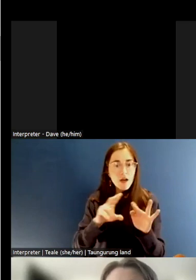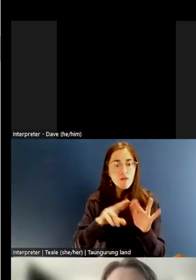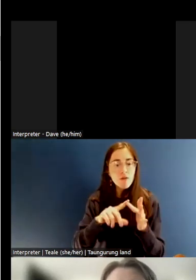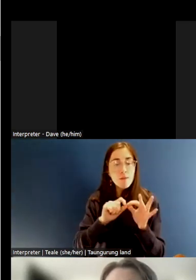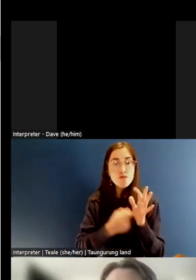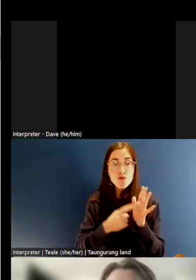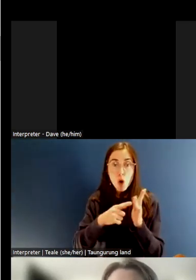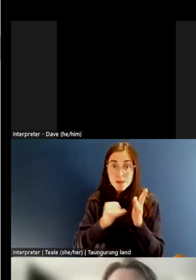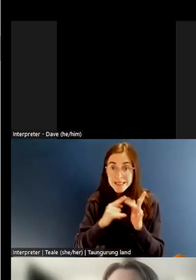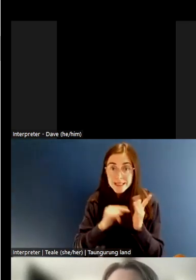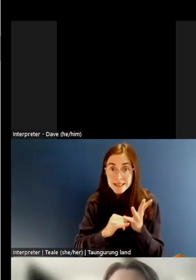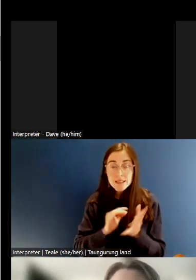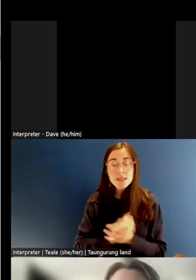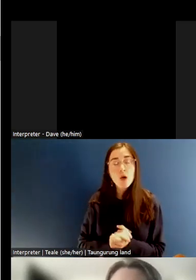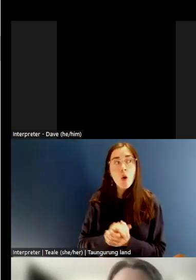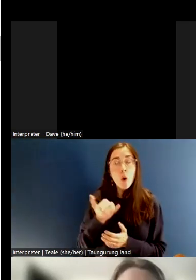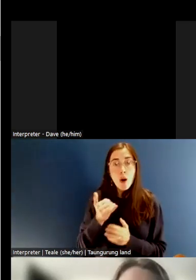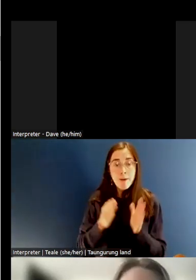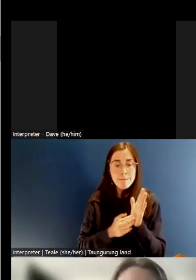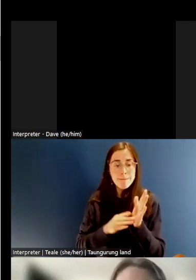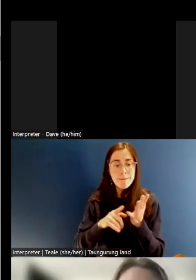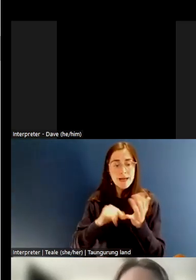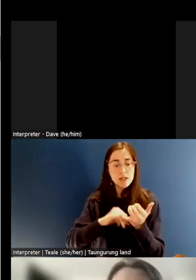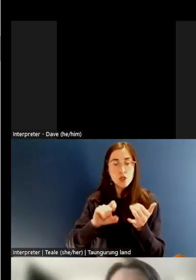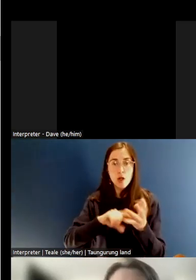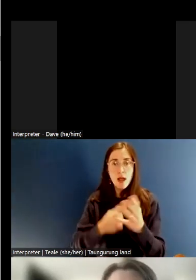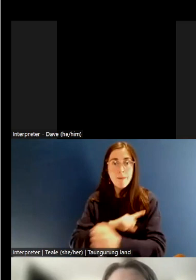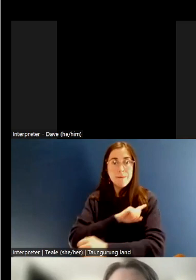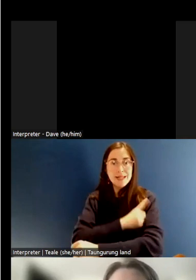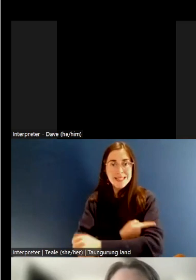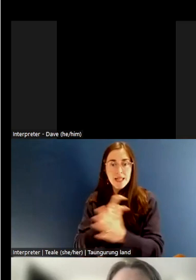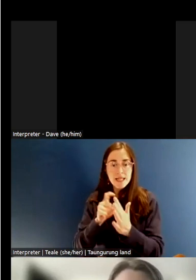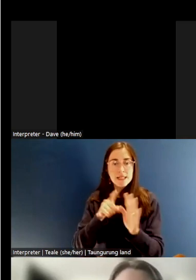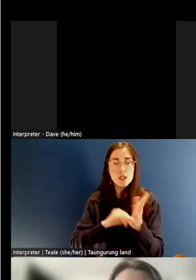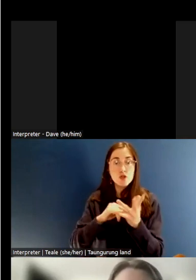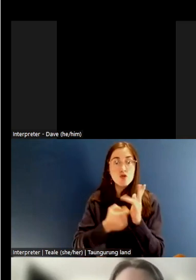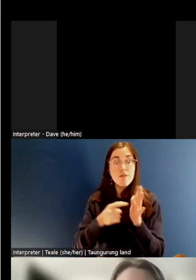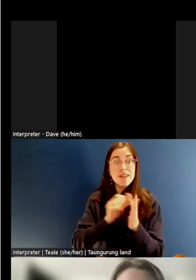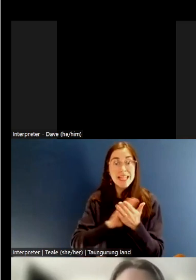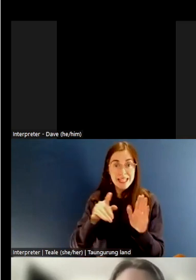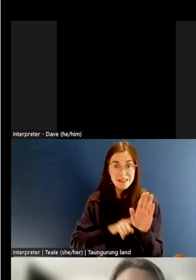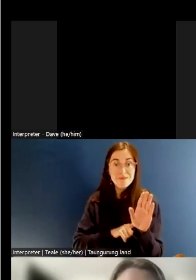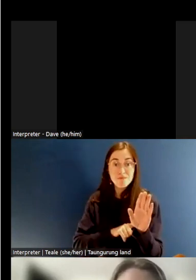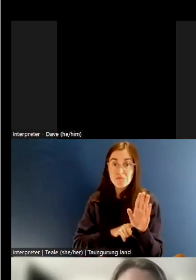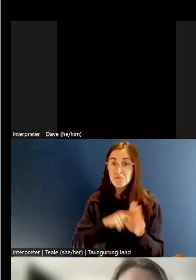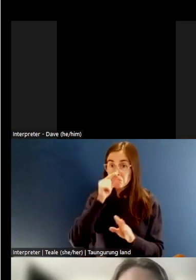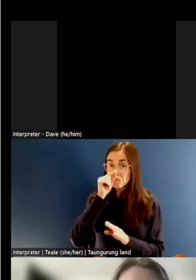And also, there's different patterns of inheritance related to deafness as well.